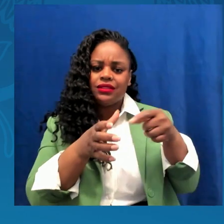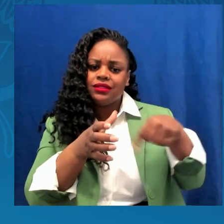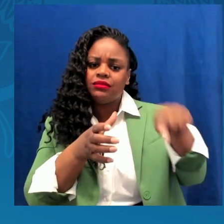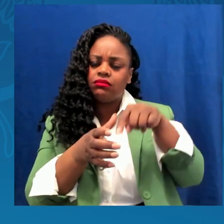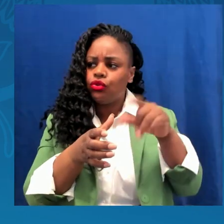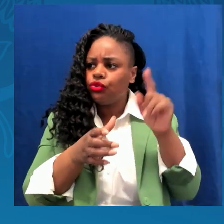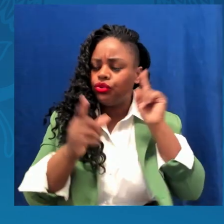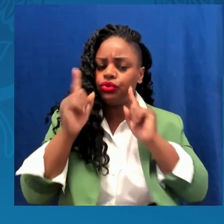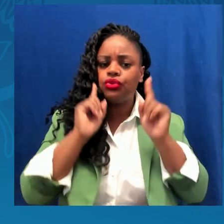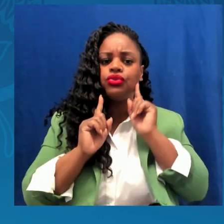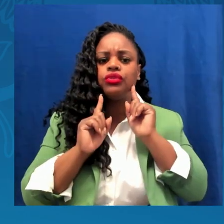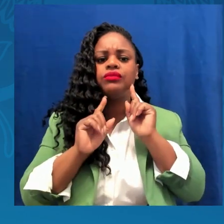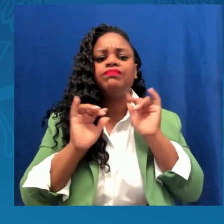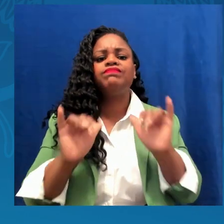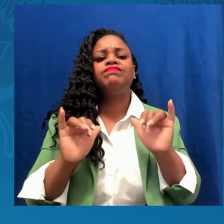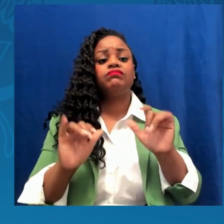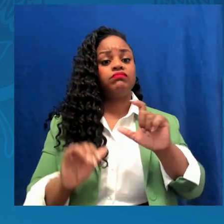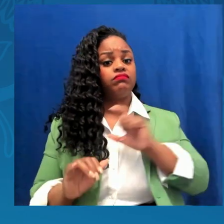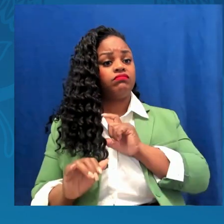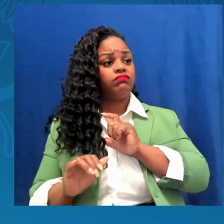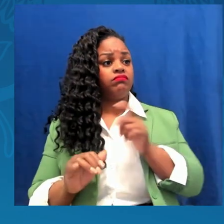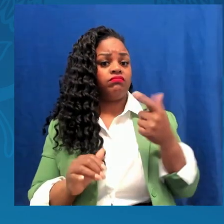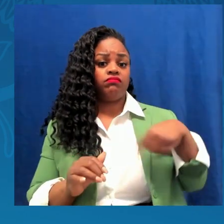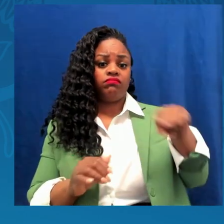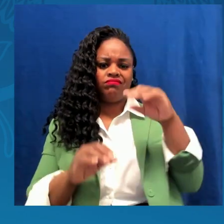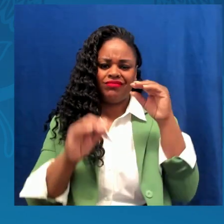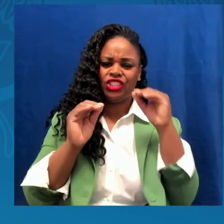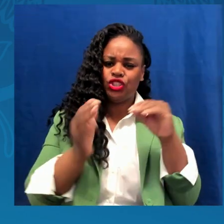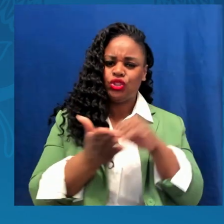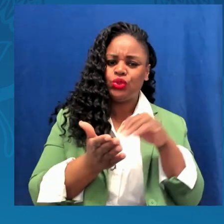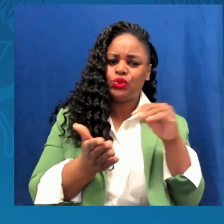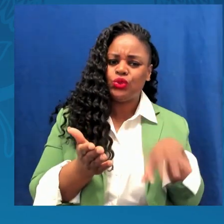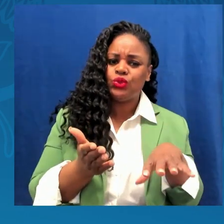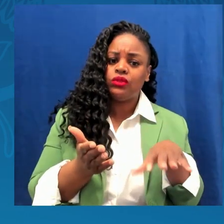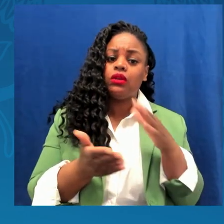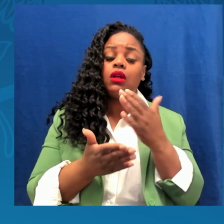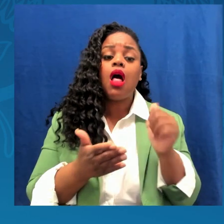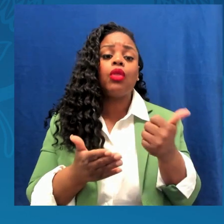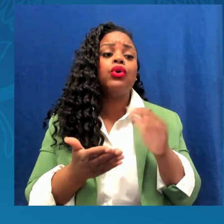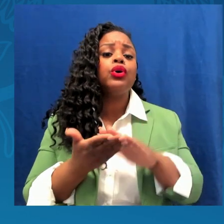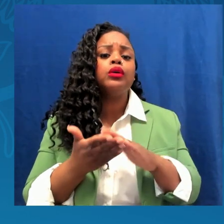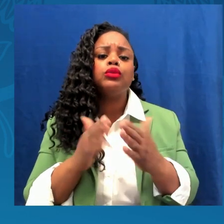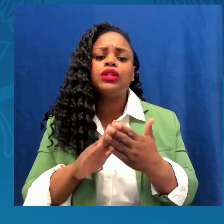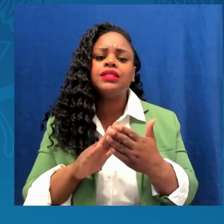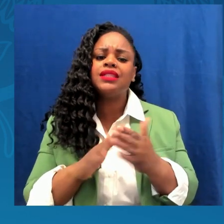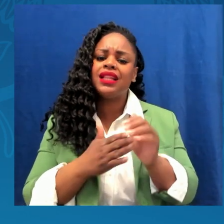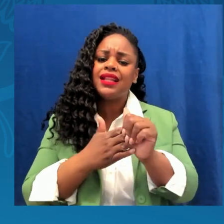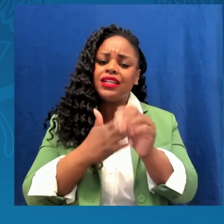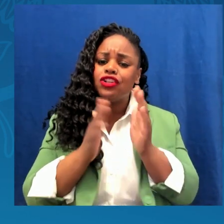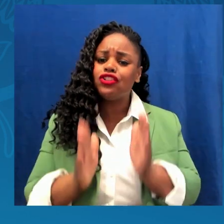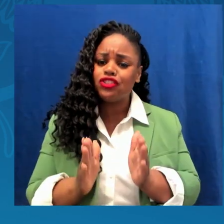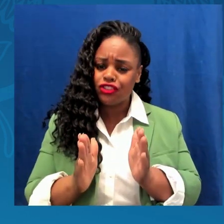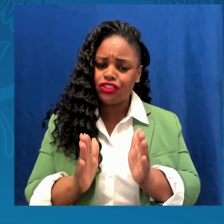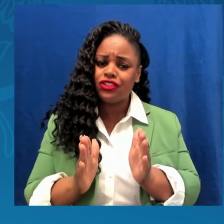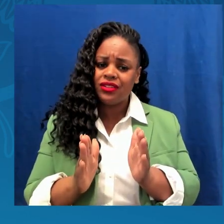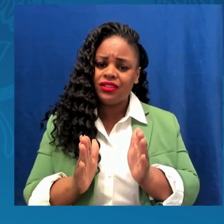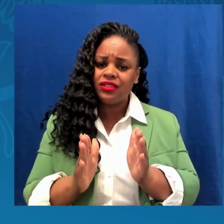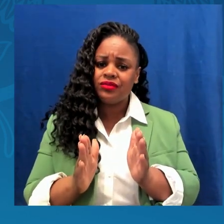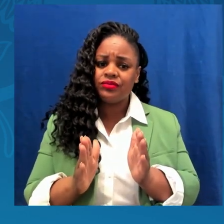educators, students and other community leaders, and we gather united against violence